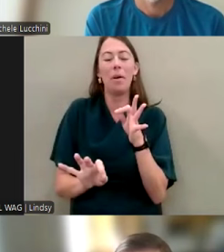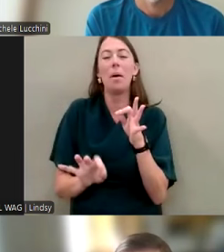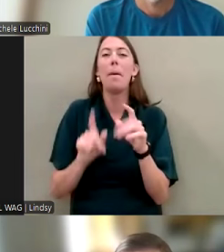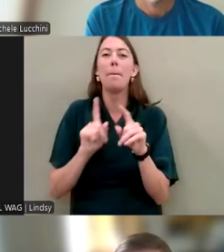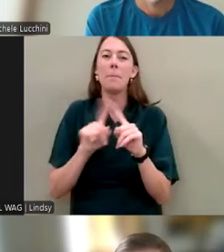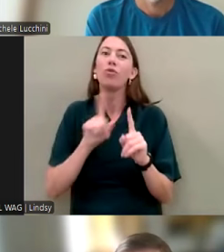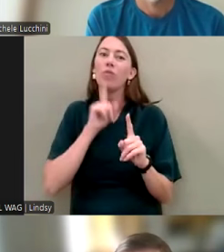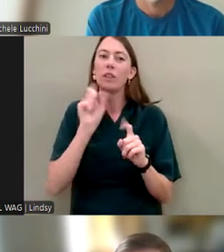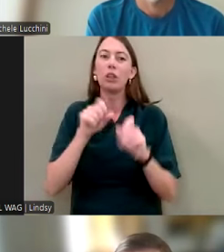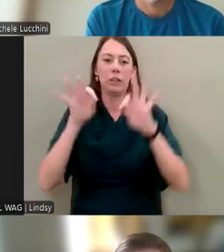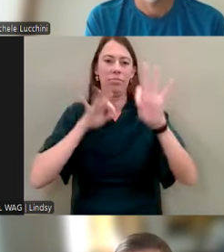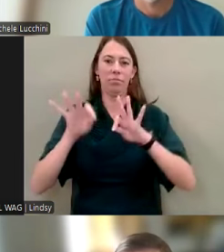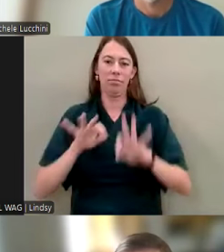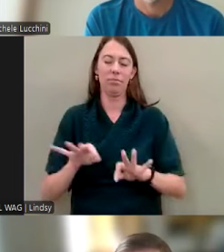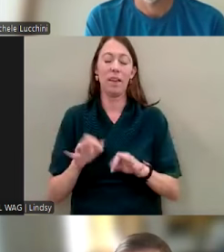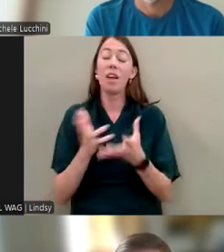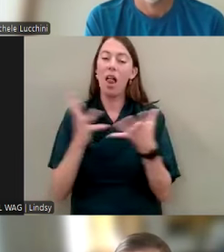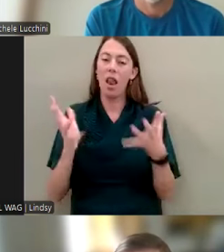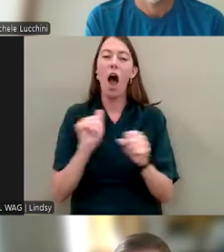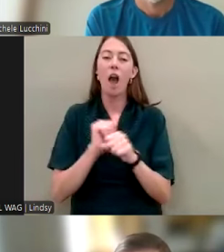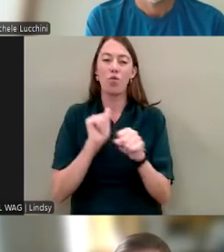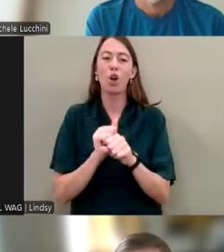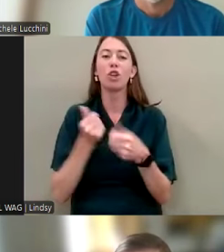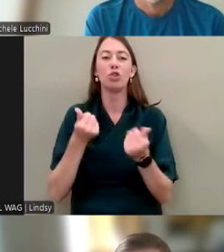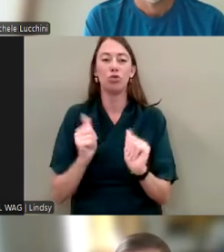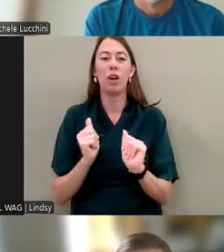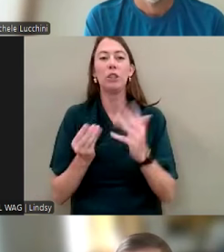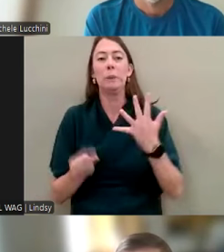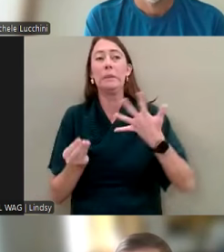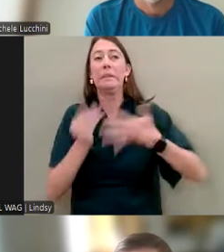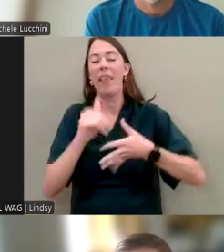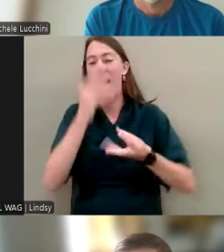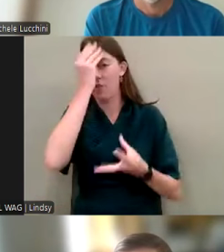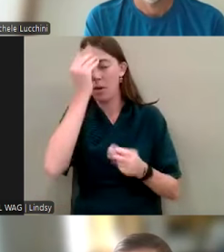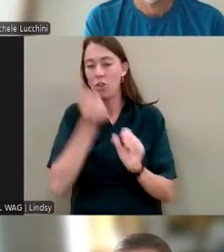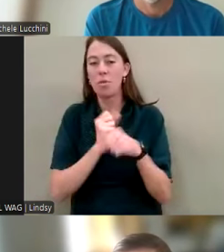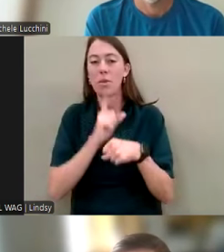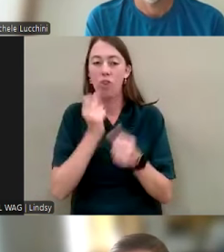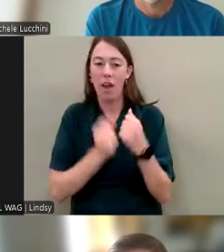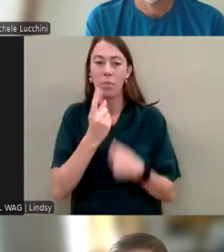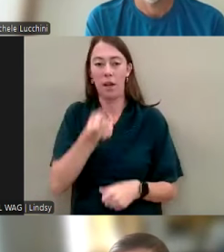to build that throughout an organization. >> MALCOLM MEISTRELL: Thank you,